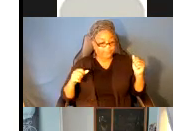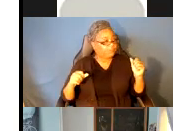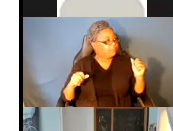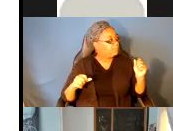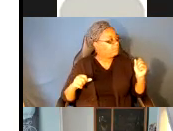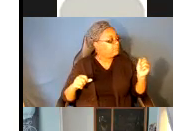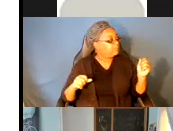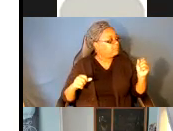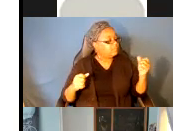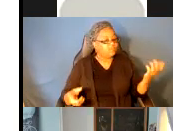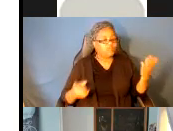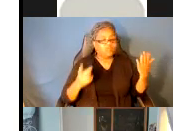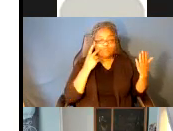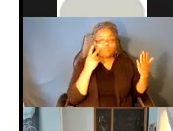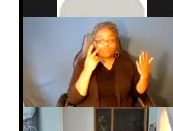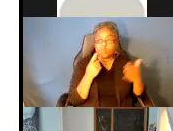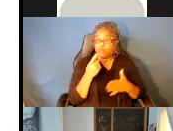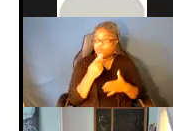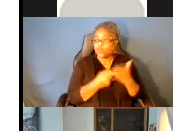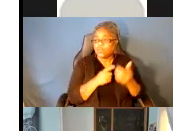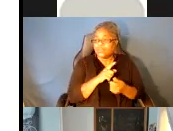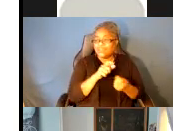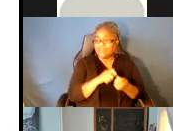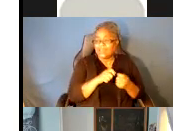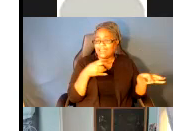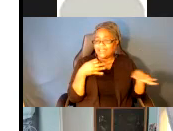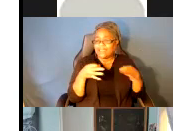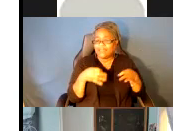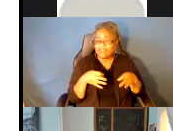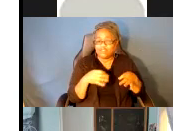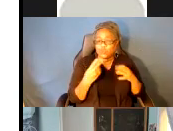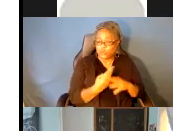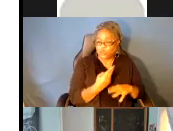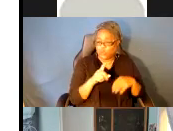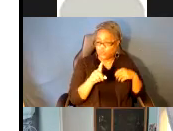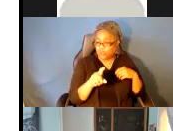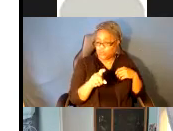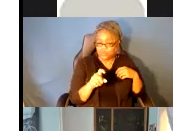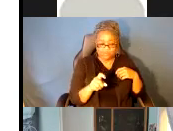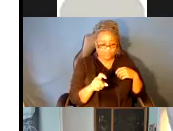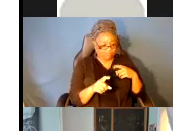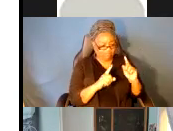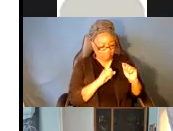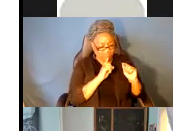Let's see, what is the exact definition being used? Can you, I'm not sure what you mean.